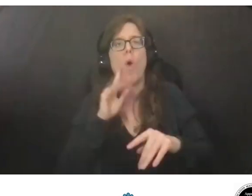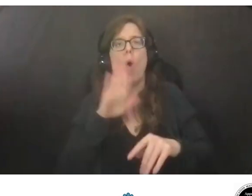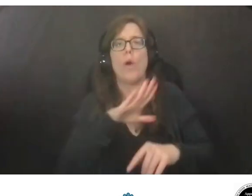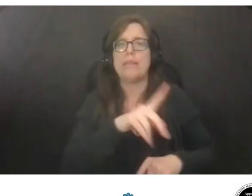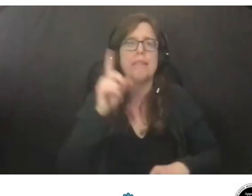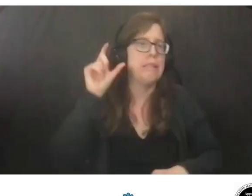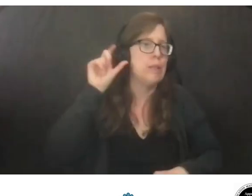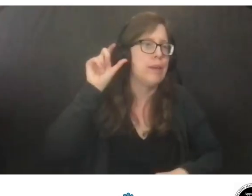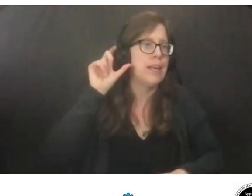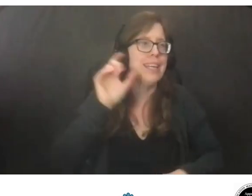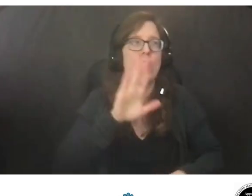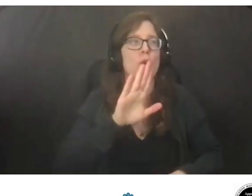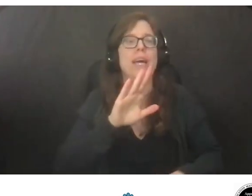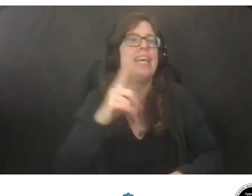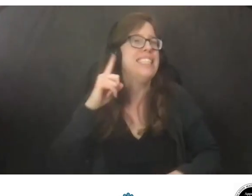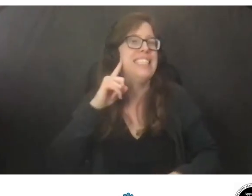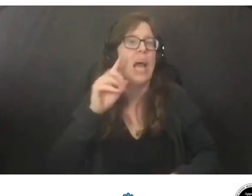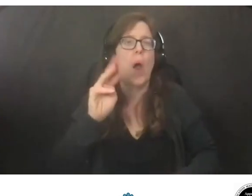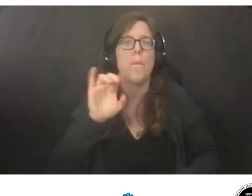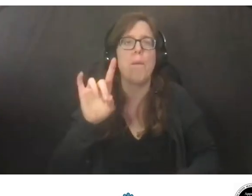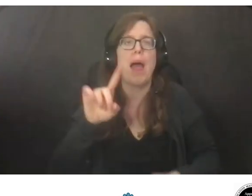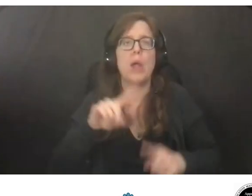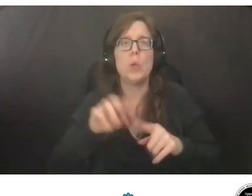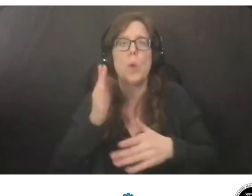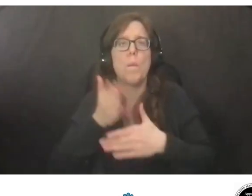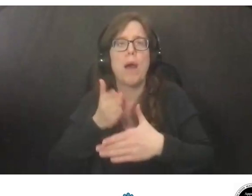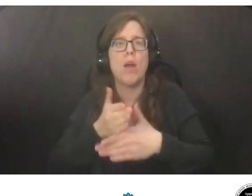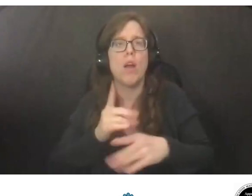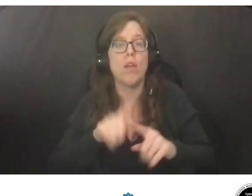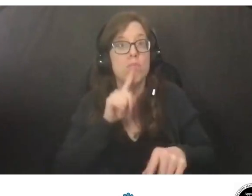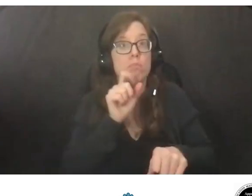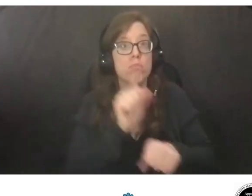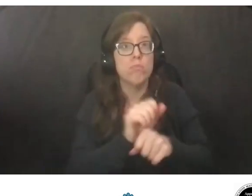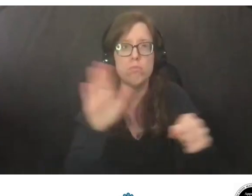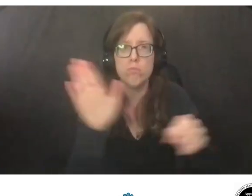"Oh, his hearing aid is...er his hearing is mild to moderate", but he was totally blind.